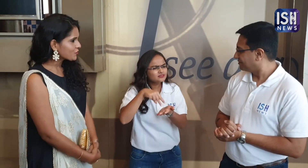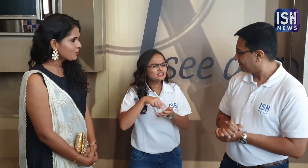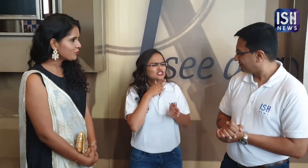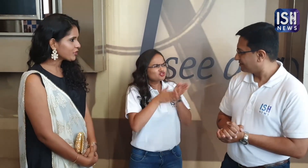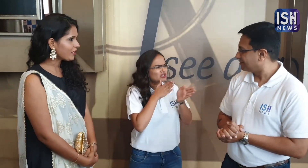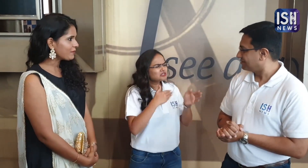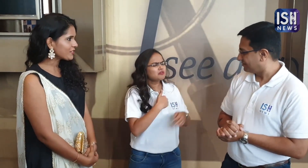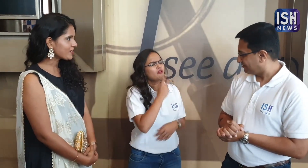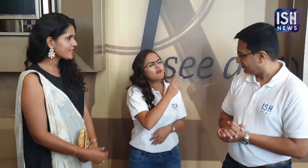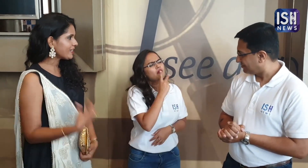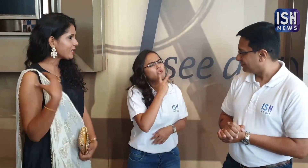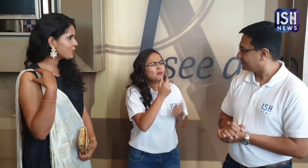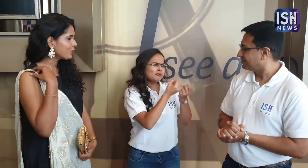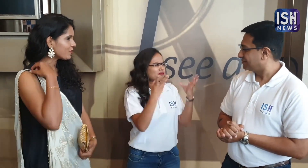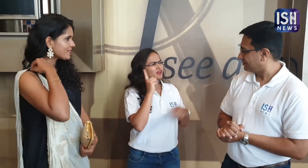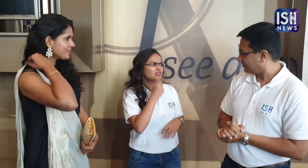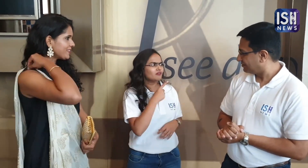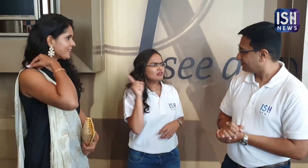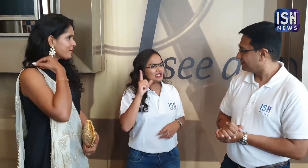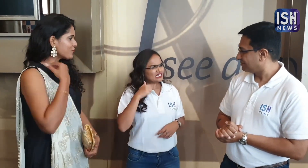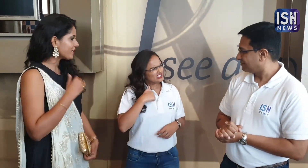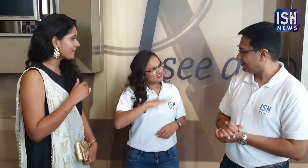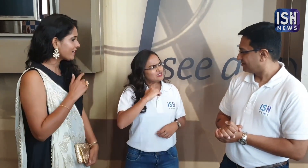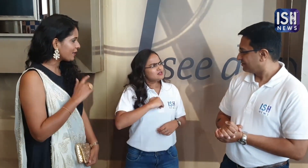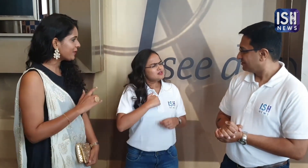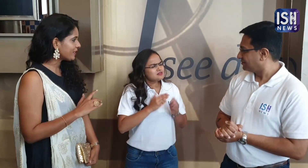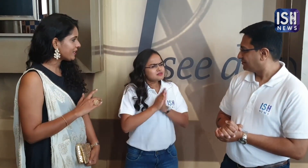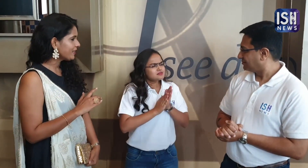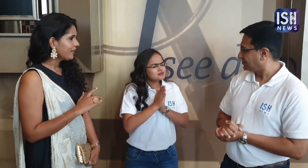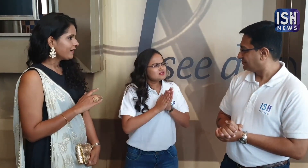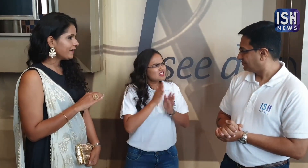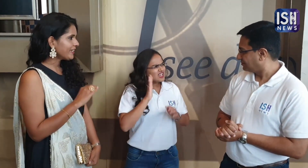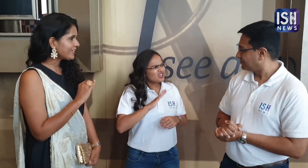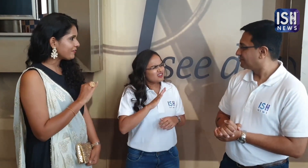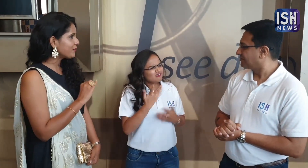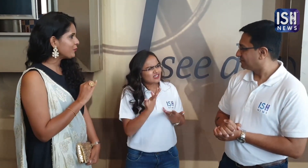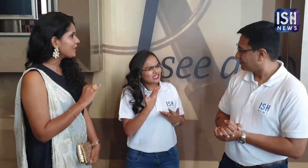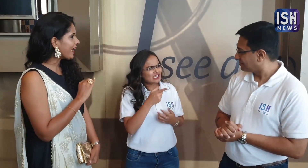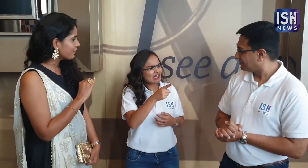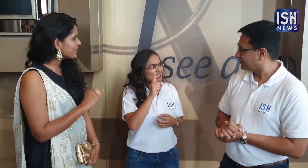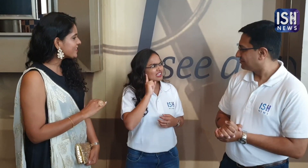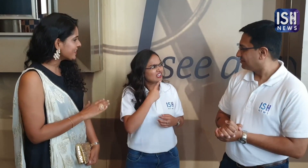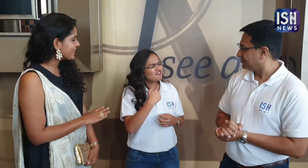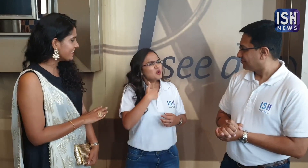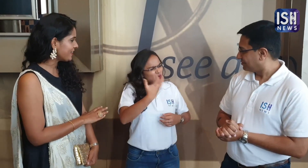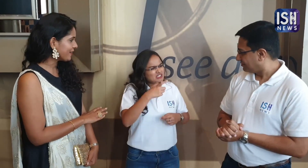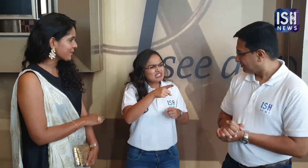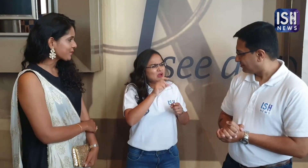I always wanted to learn the language used by Deaf people.